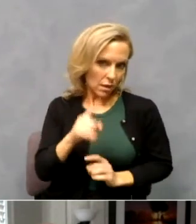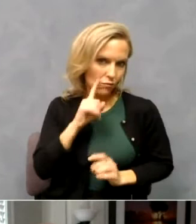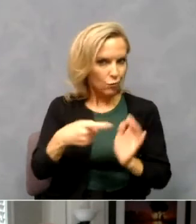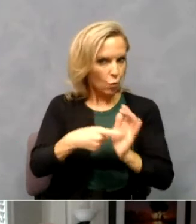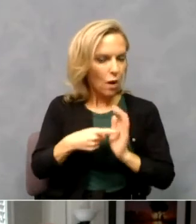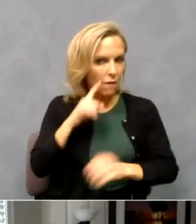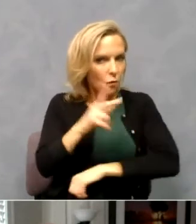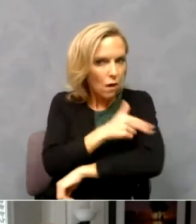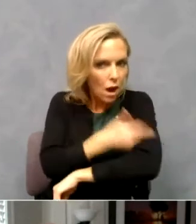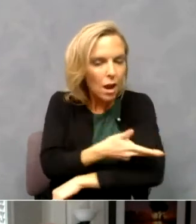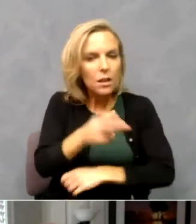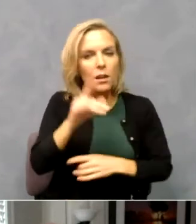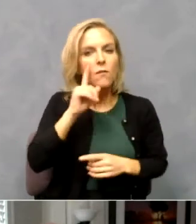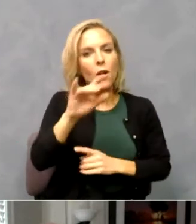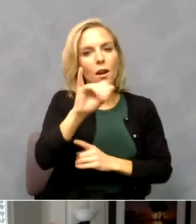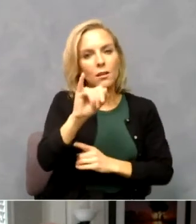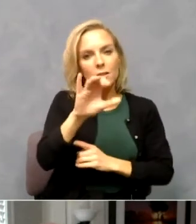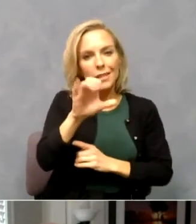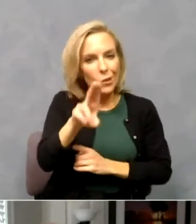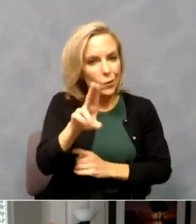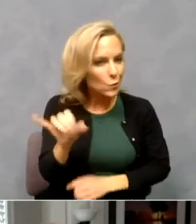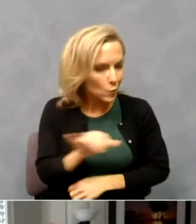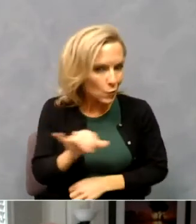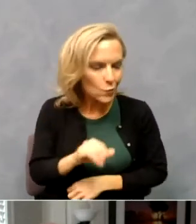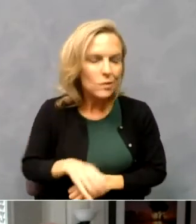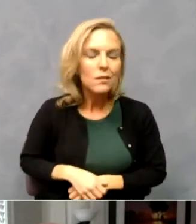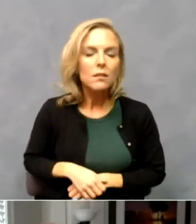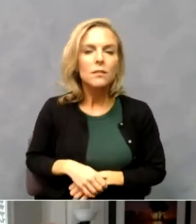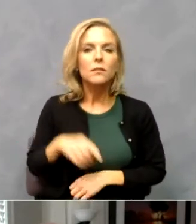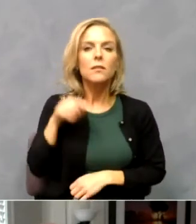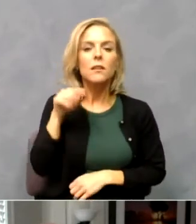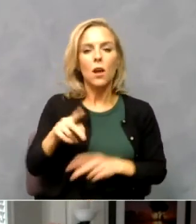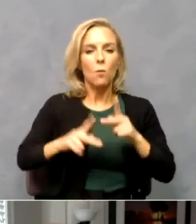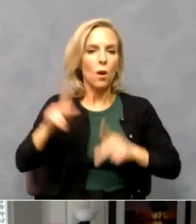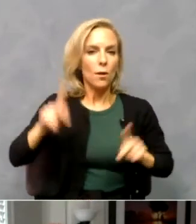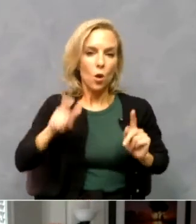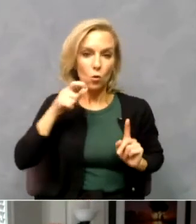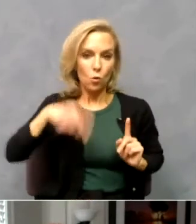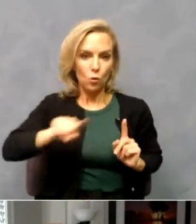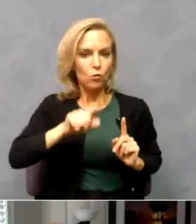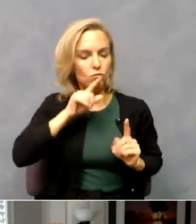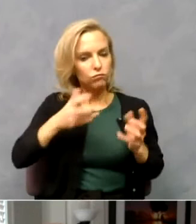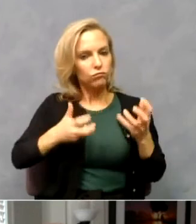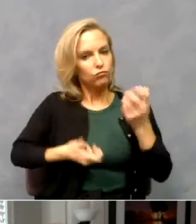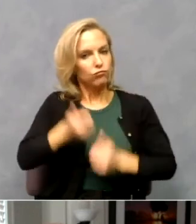care, unit care and also the population at greatest risk for death. So by